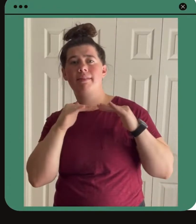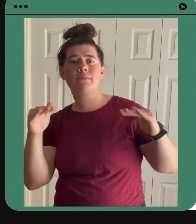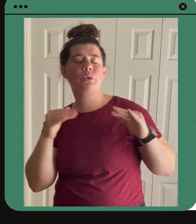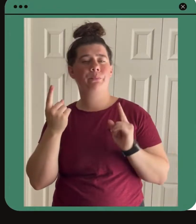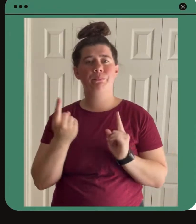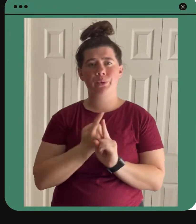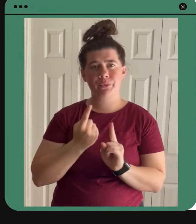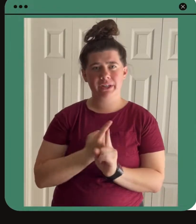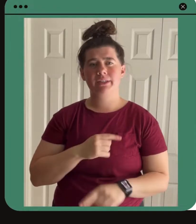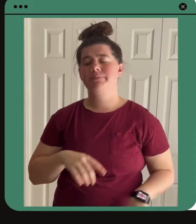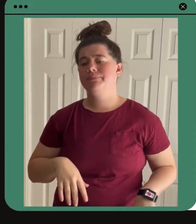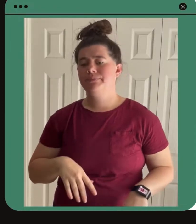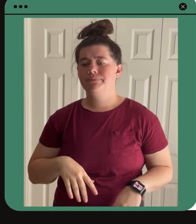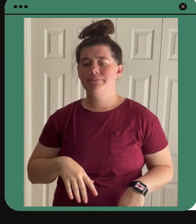In the noise levels are appropriate.